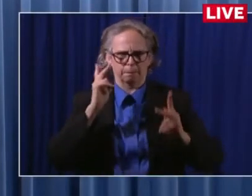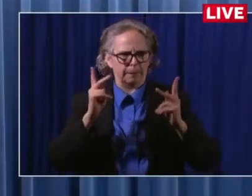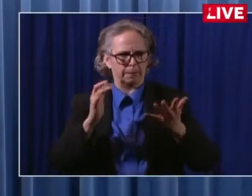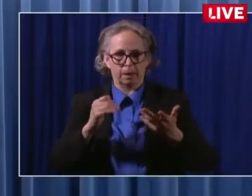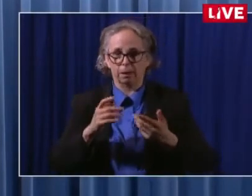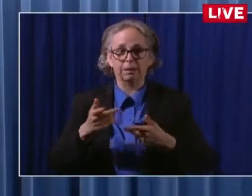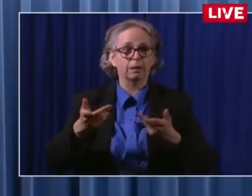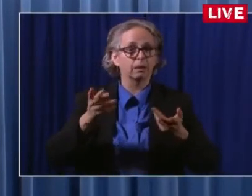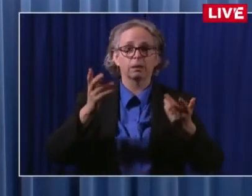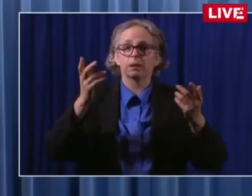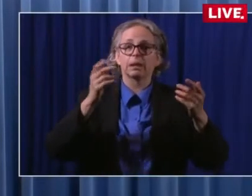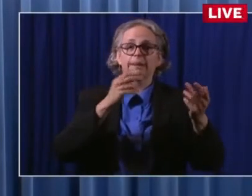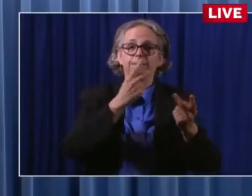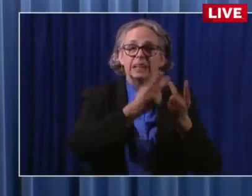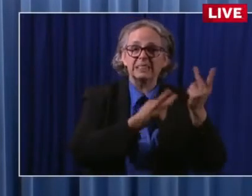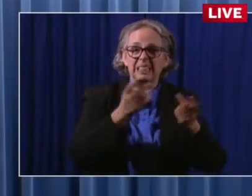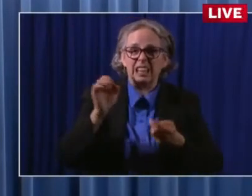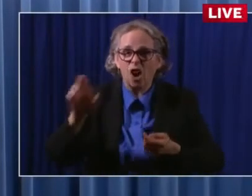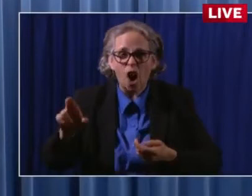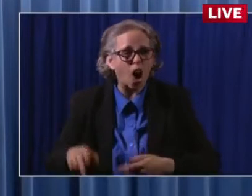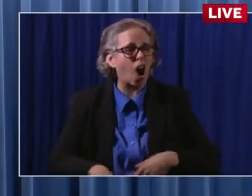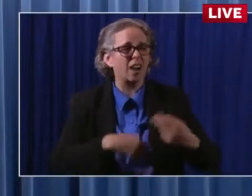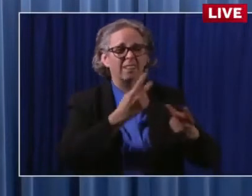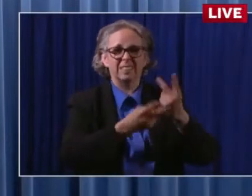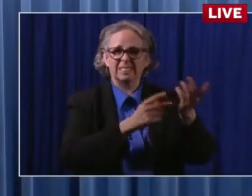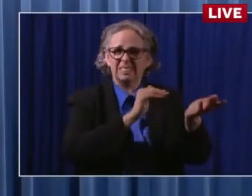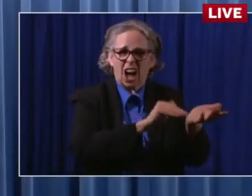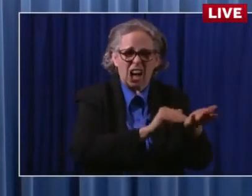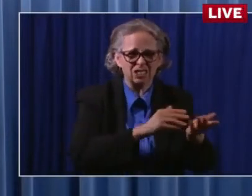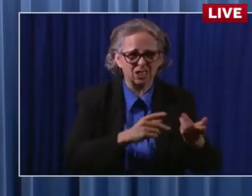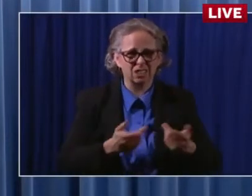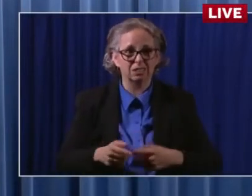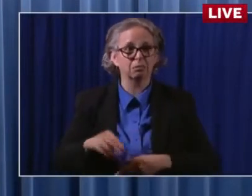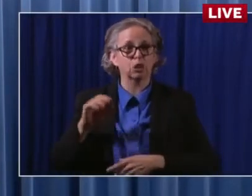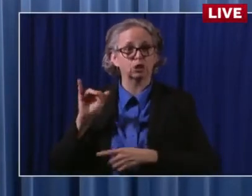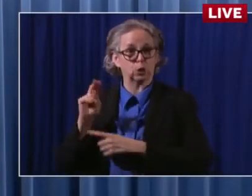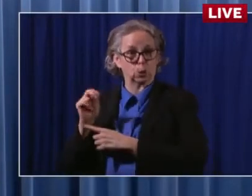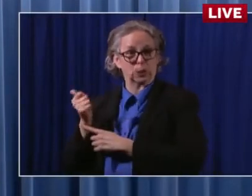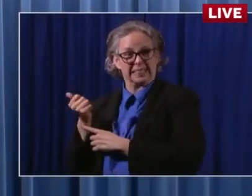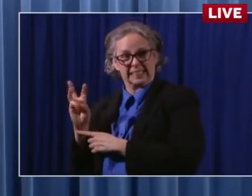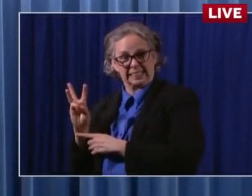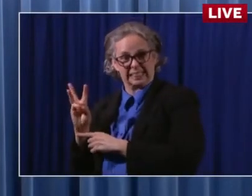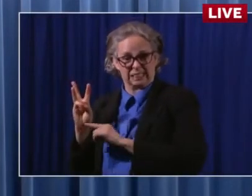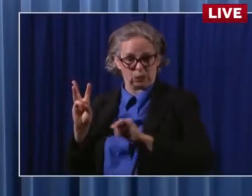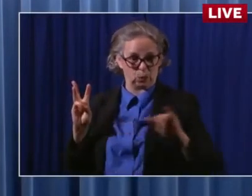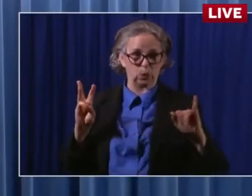THE COMMUNITY IS ALSO EXPERIENCING EARLY SCIENCE THAT MORE PEOPLE ARE SEEKING MEDICAL CARE FOR COVID-19 SYMPTOMS.